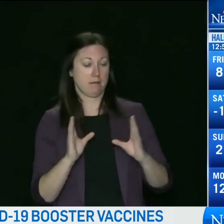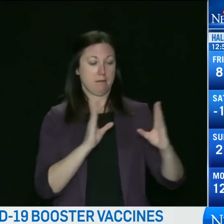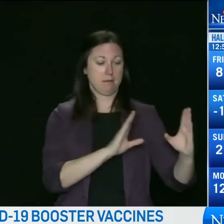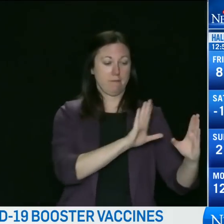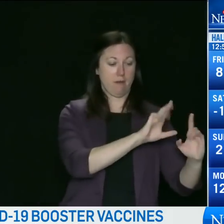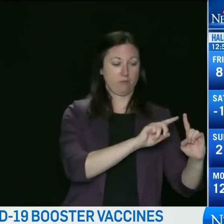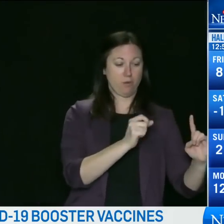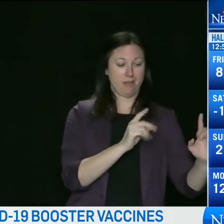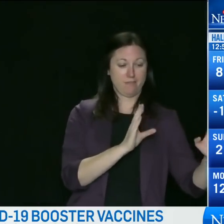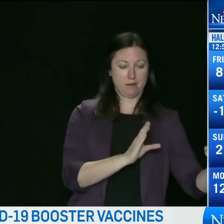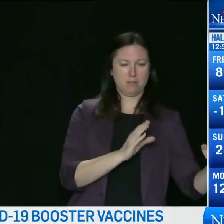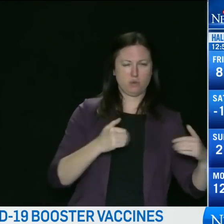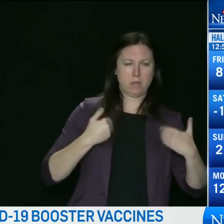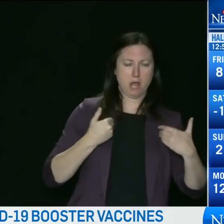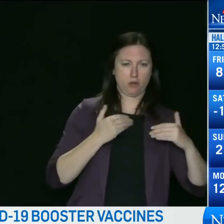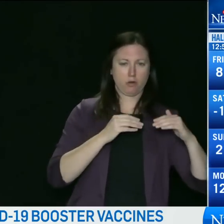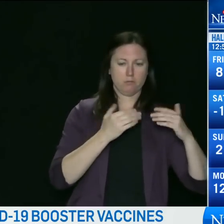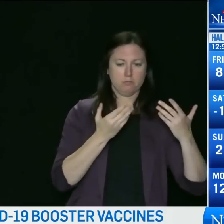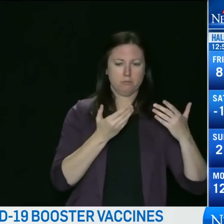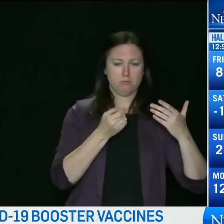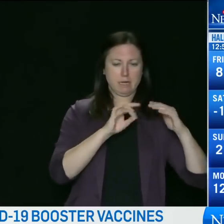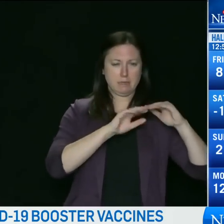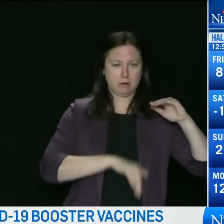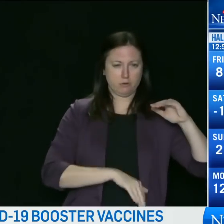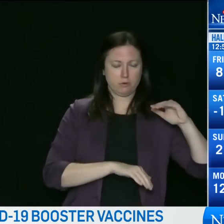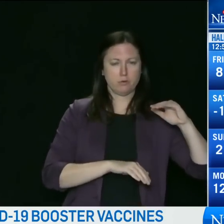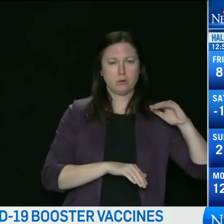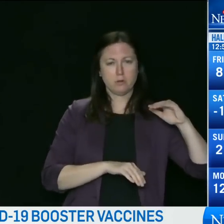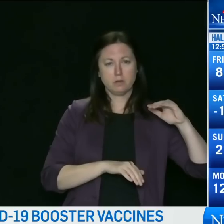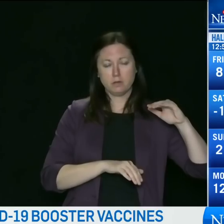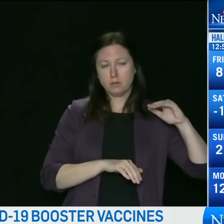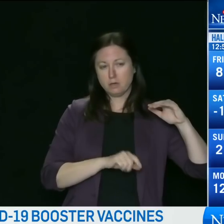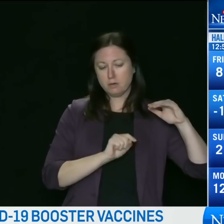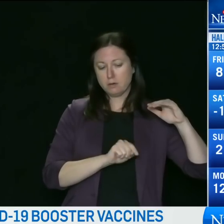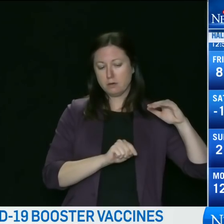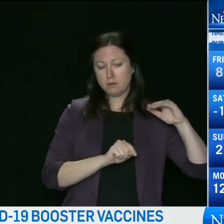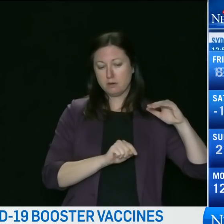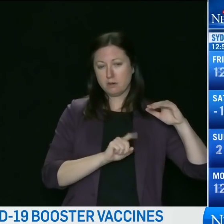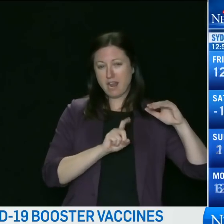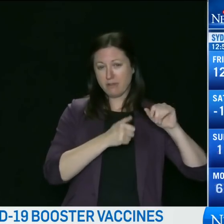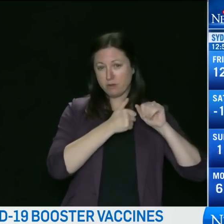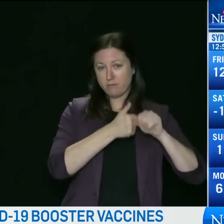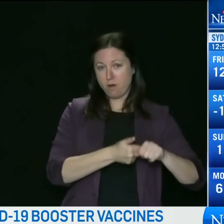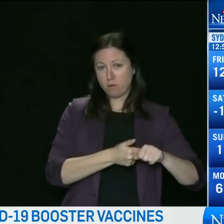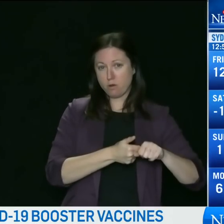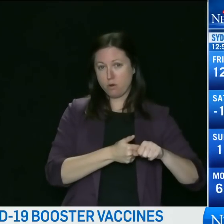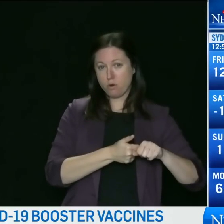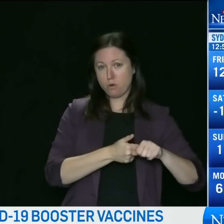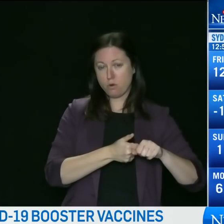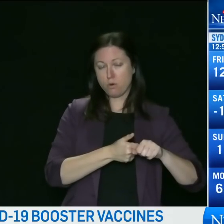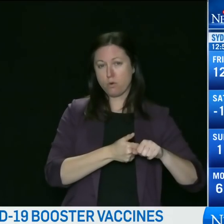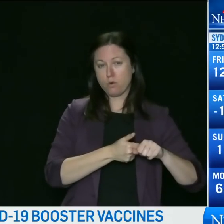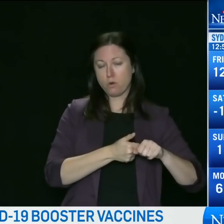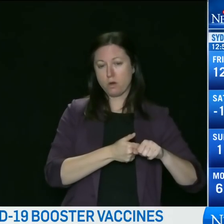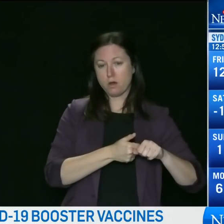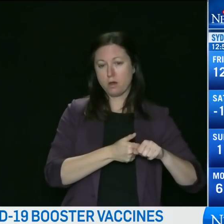ABOUT THE 12 TO 18 AGE-GROUP AND 5 TO 11 AGE-GROUP, SO THE